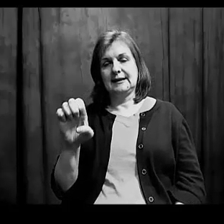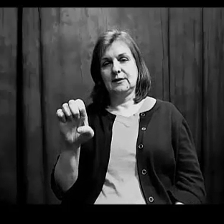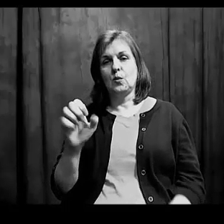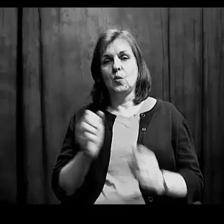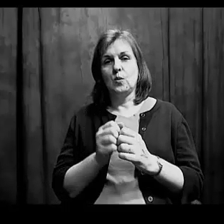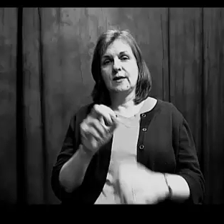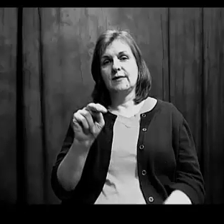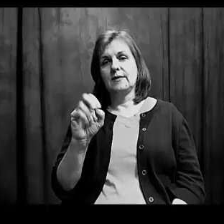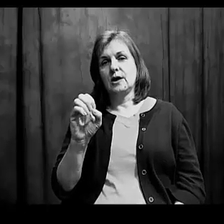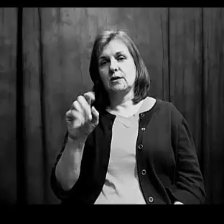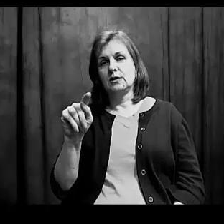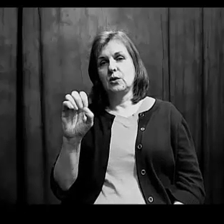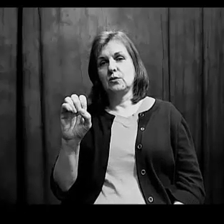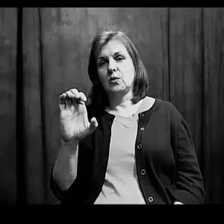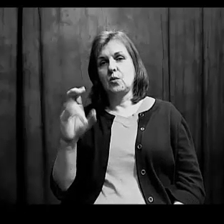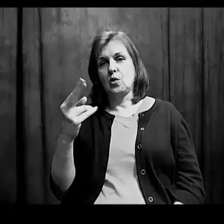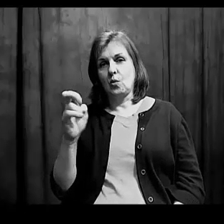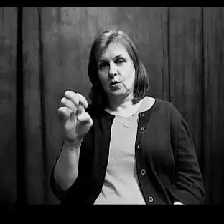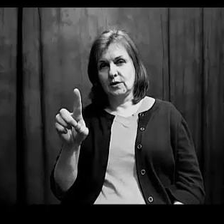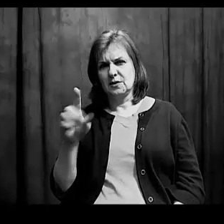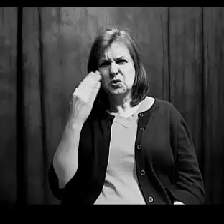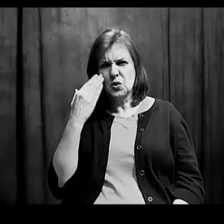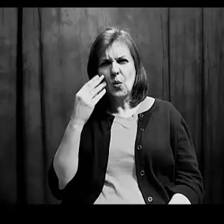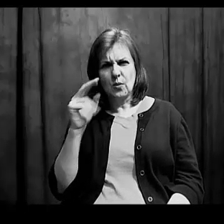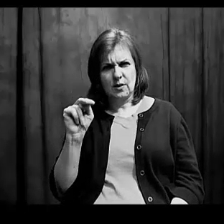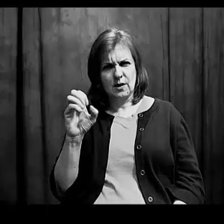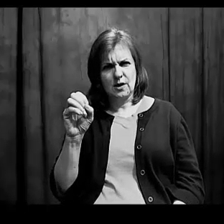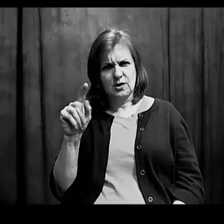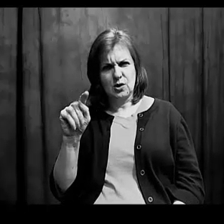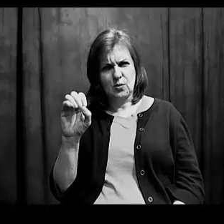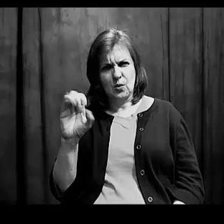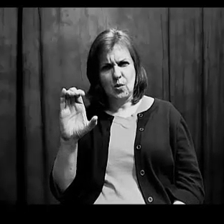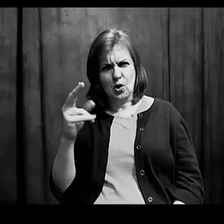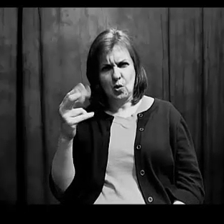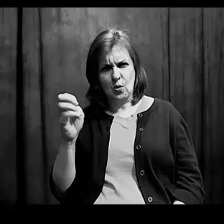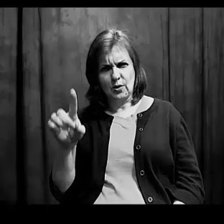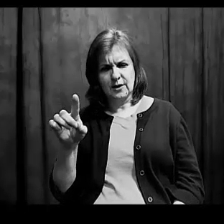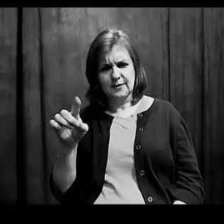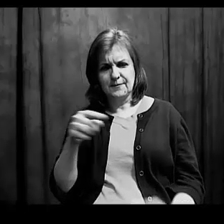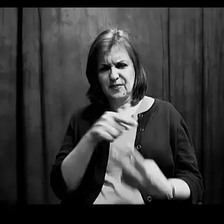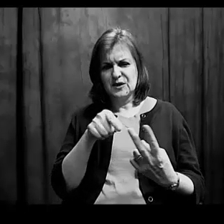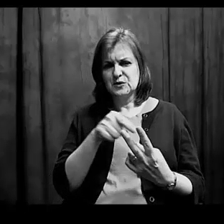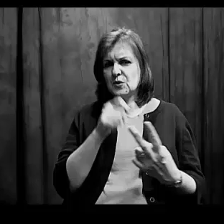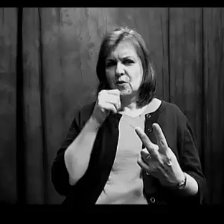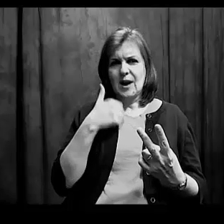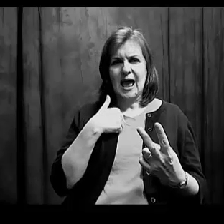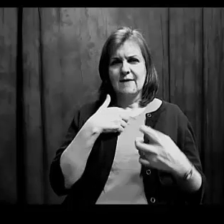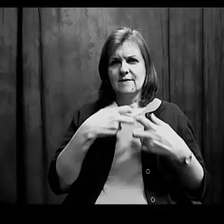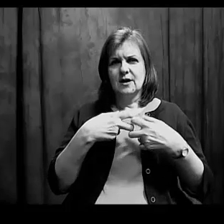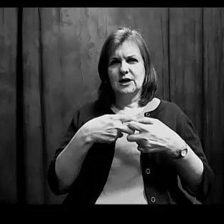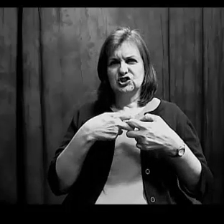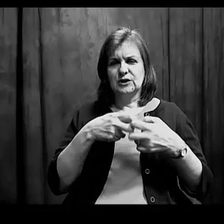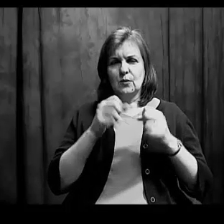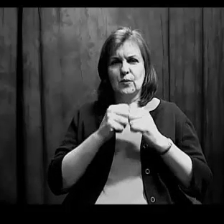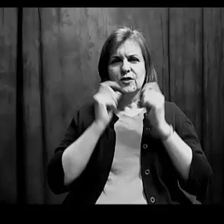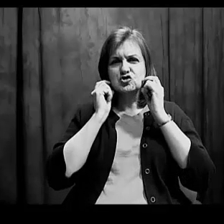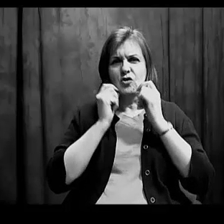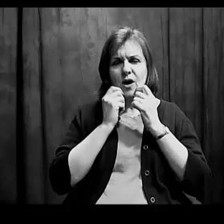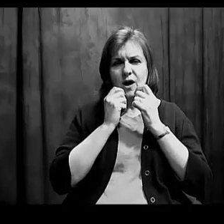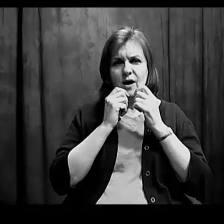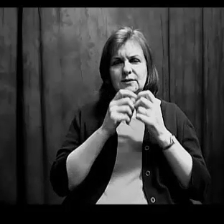with a notochord - you know what a notochord is - they lack this hinged jaw but they have fins that are going to allow them to act